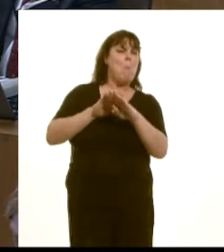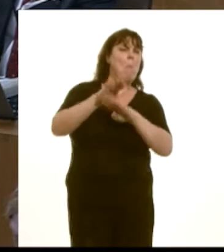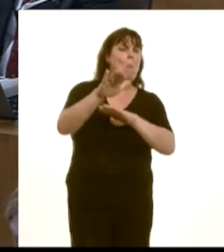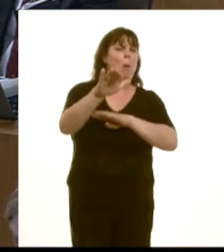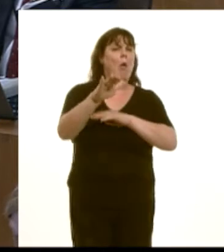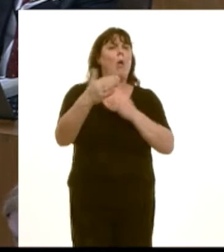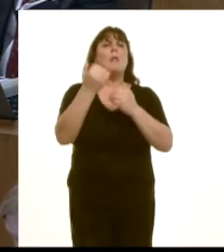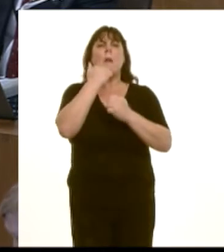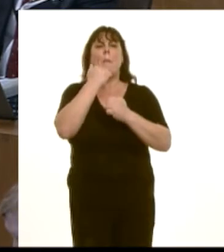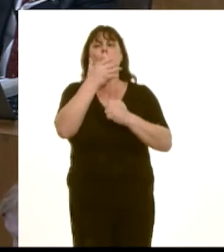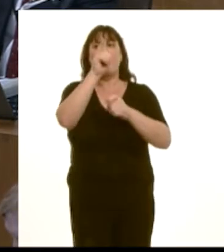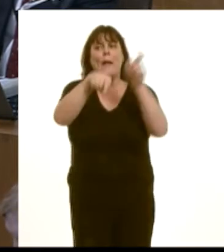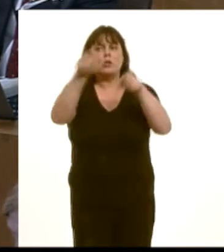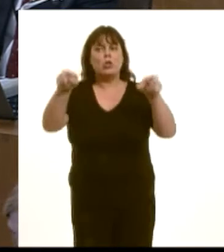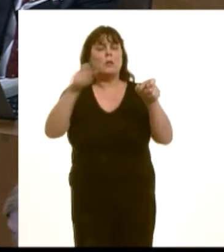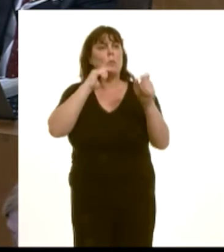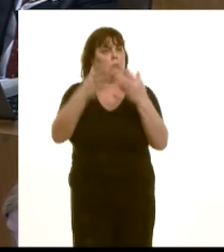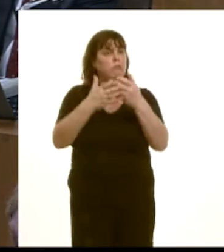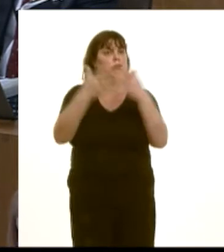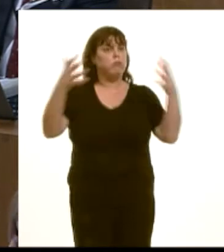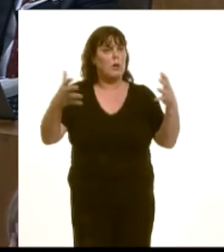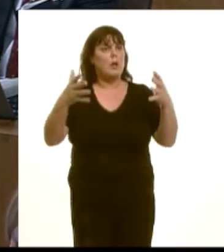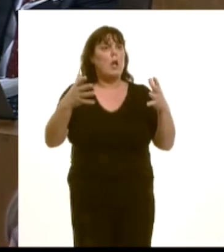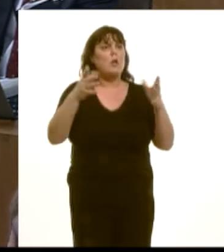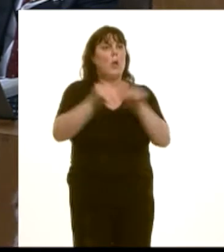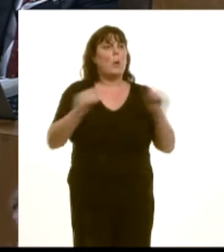cost to the Welsh Government would be cost neutral in the longer term, because the money